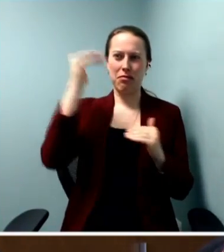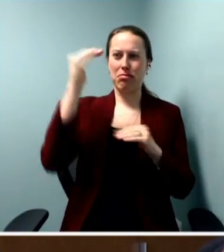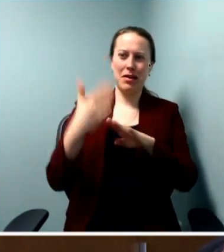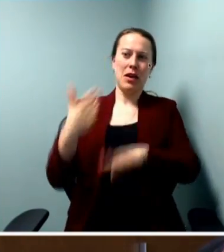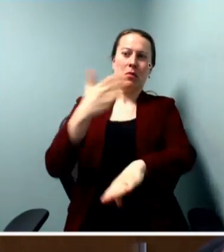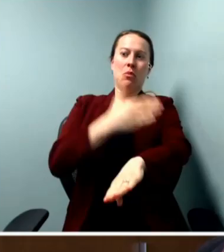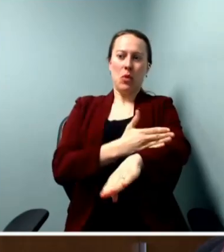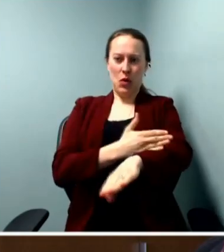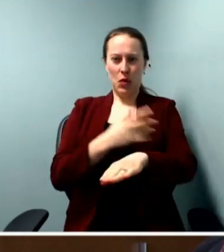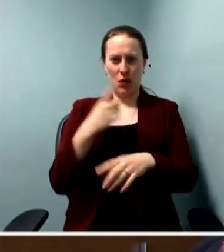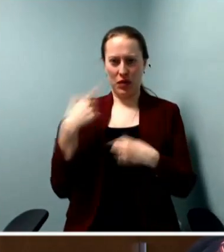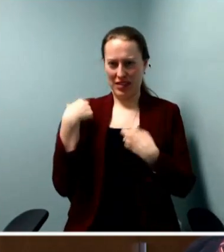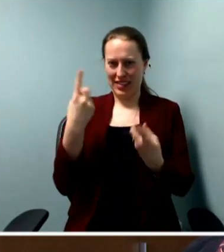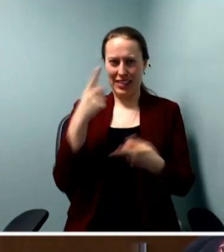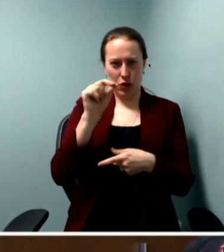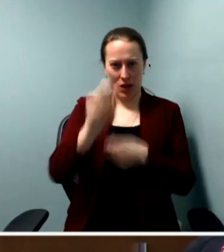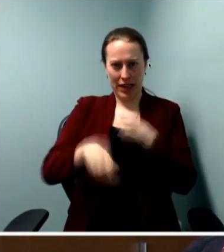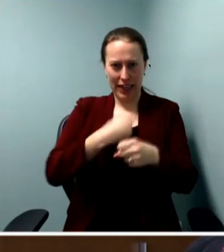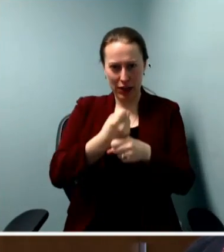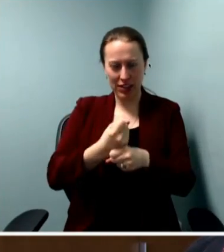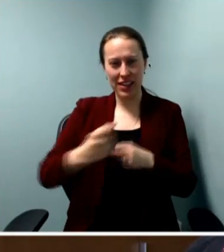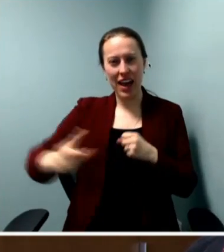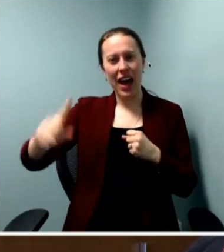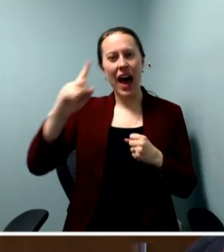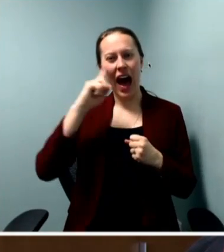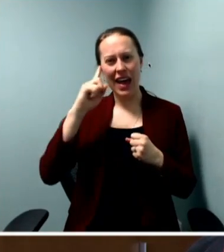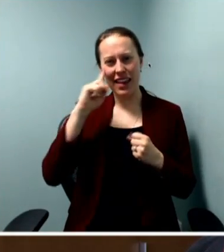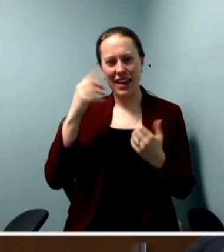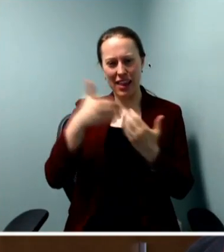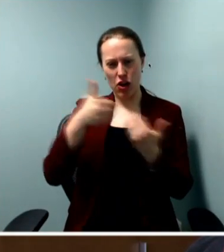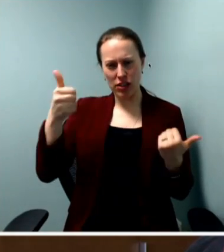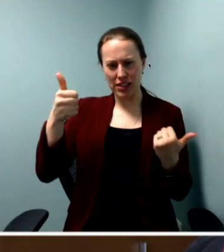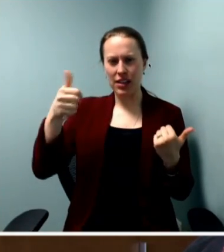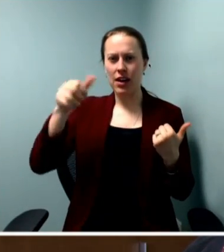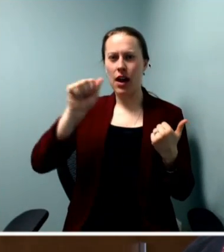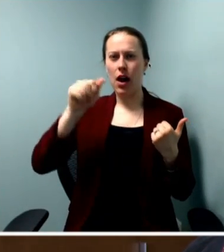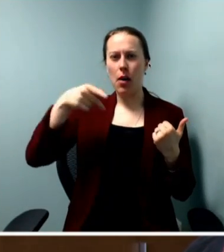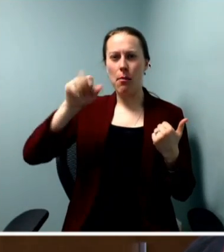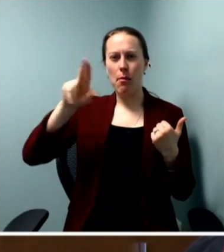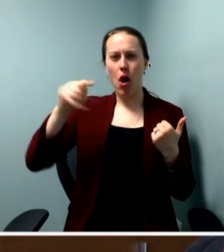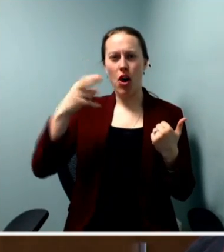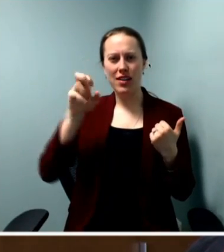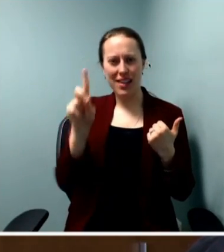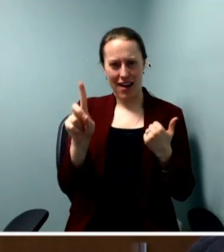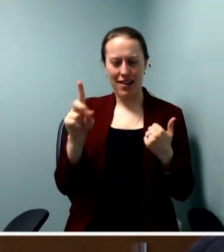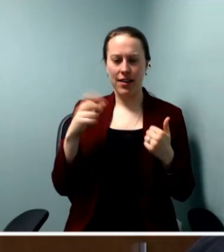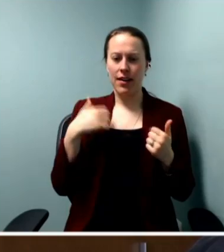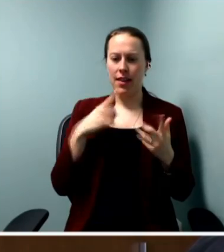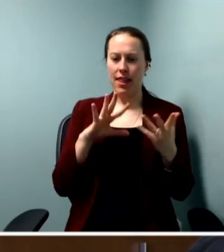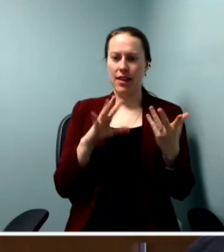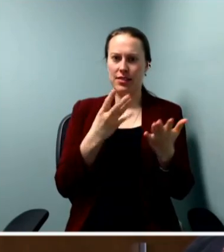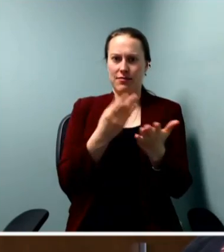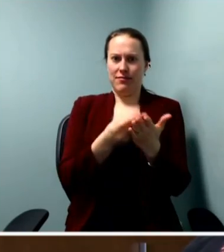that is reinforced by funding agencies. So, the National Endowment for the Arts is federal dollars,